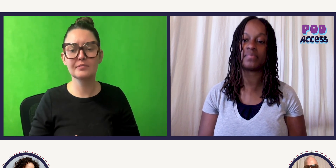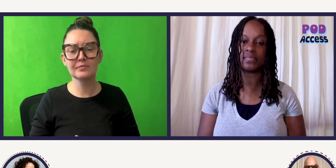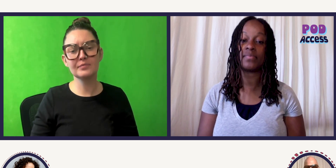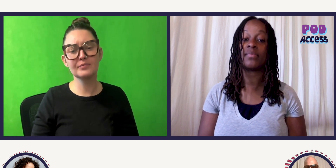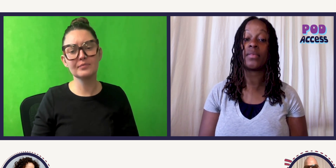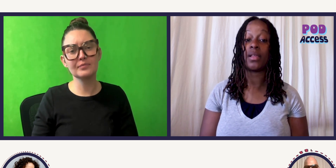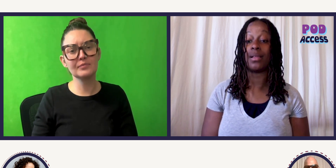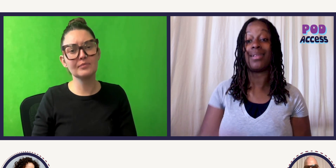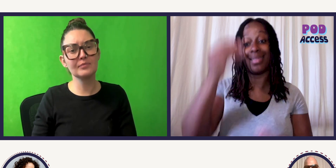Let us know.